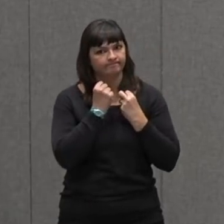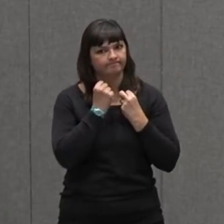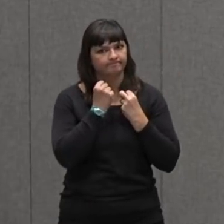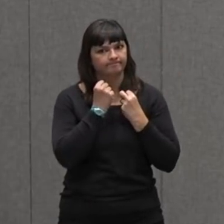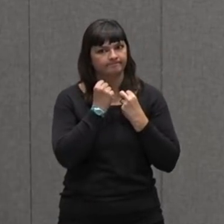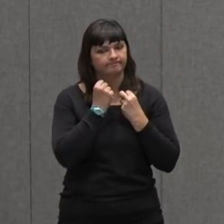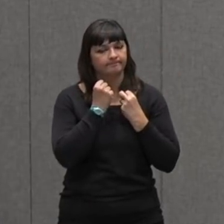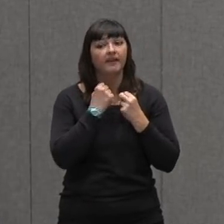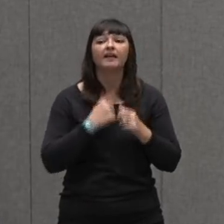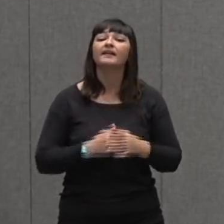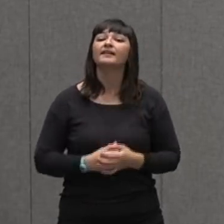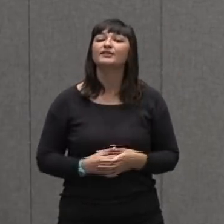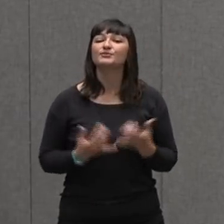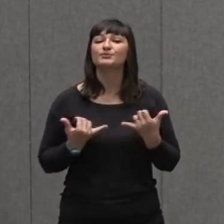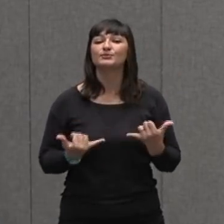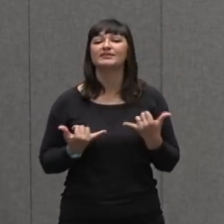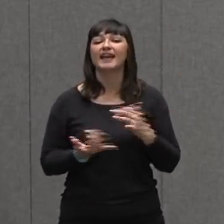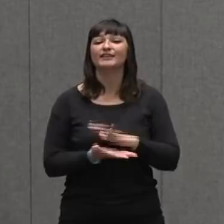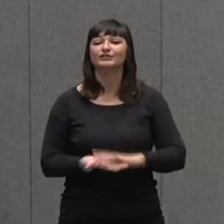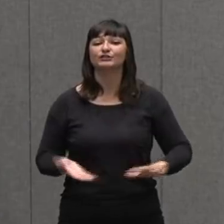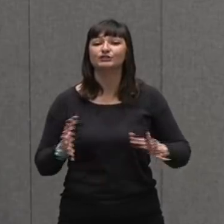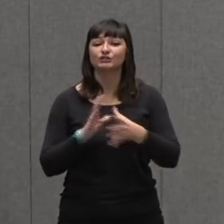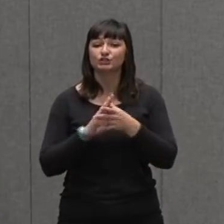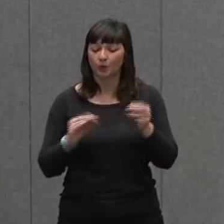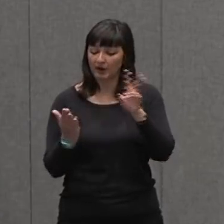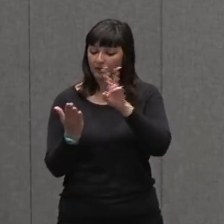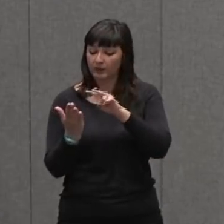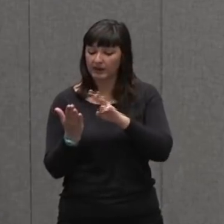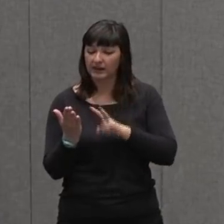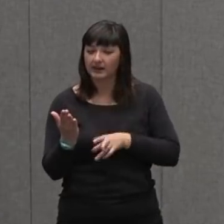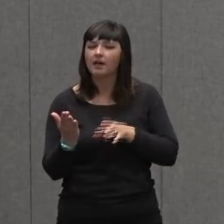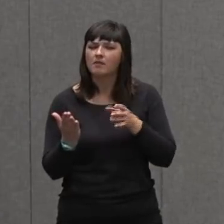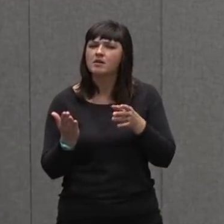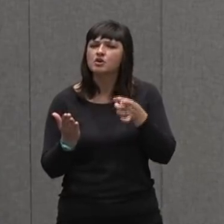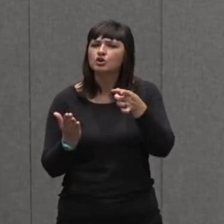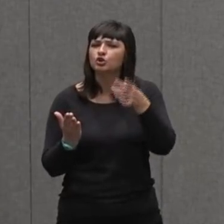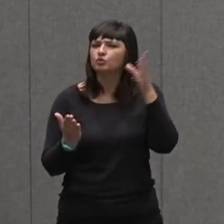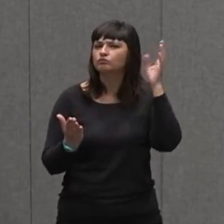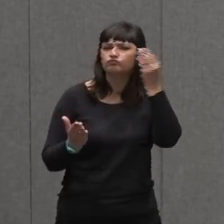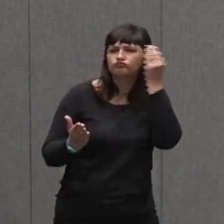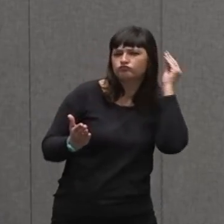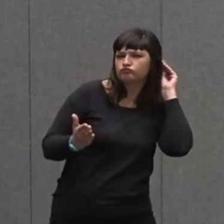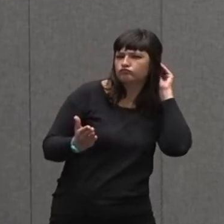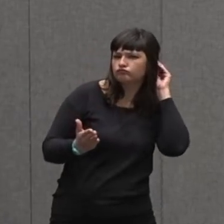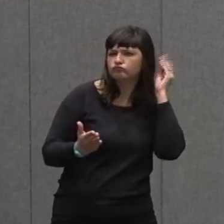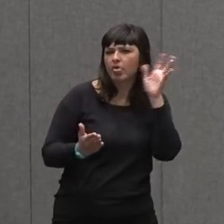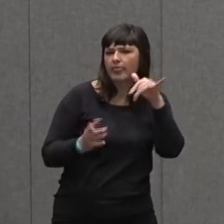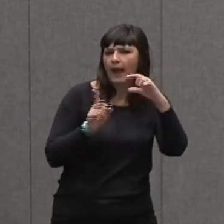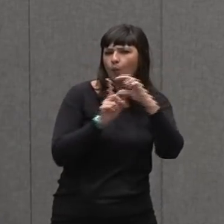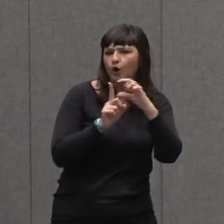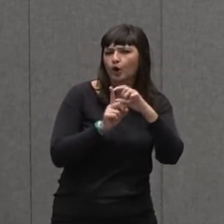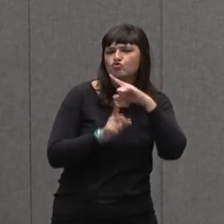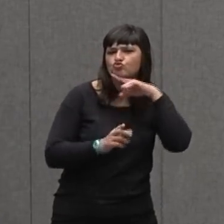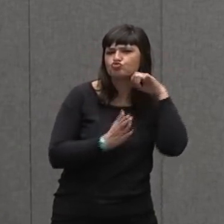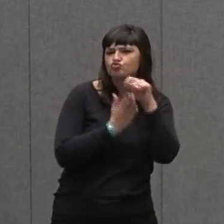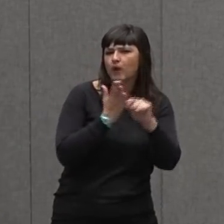I want you to think about this word, and what a shortage of water means for people who live in an area that doesn't have a lot of water.